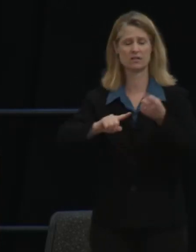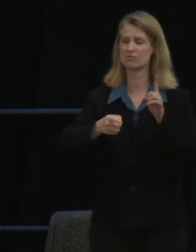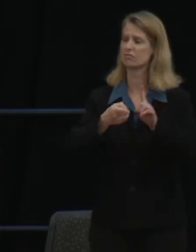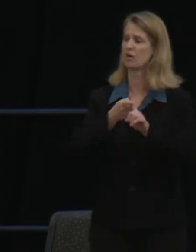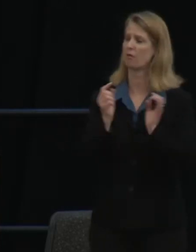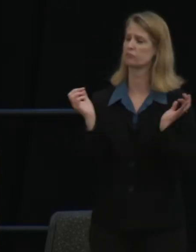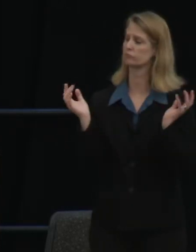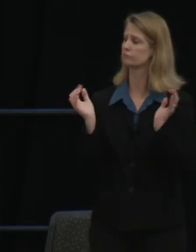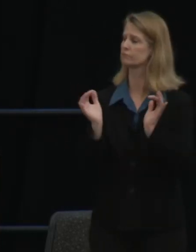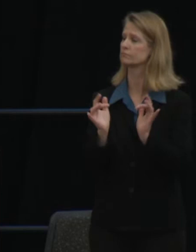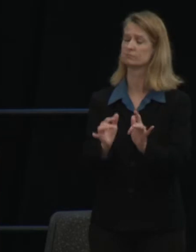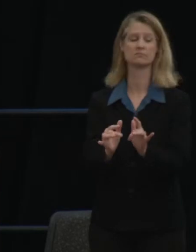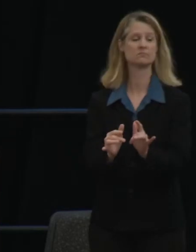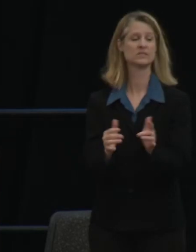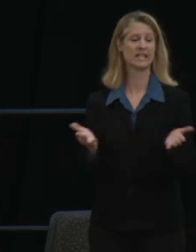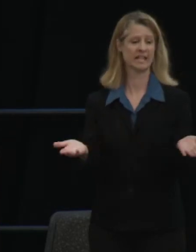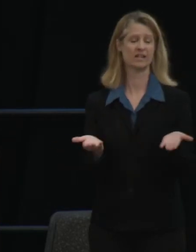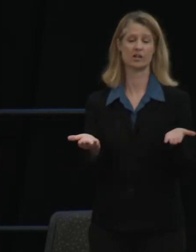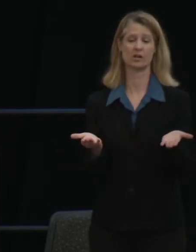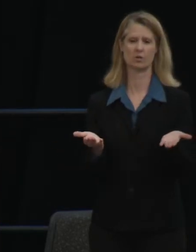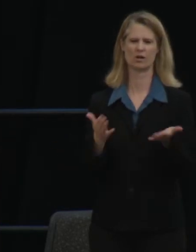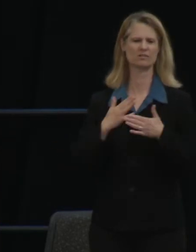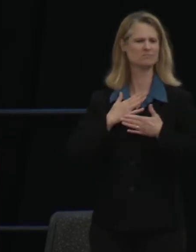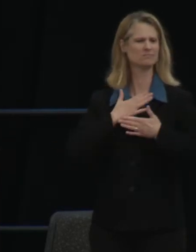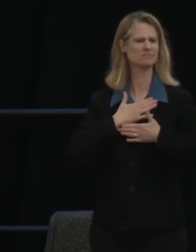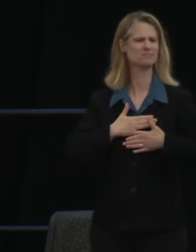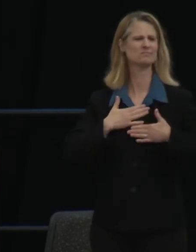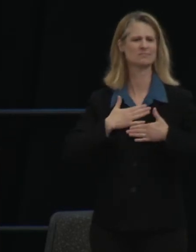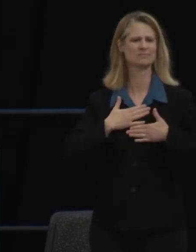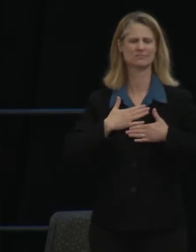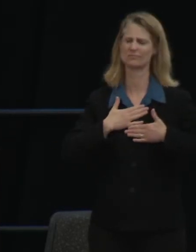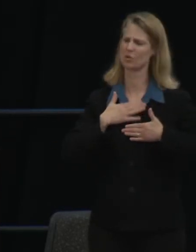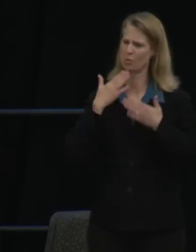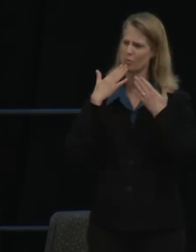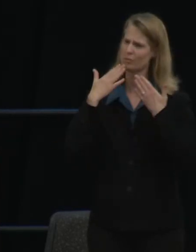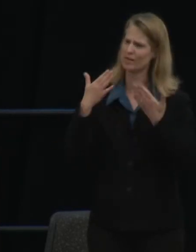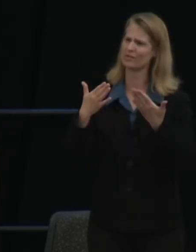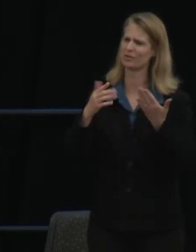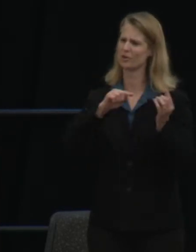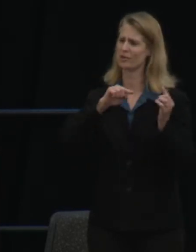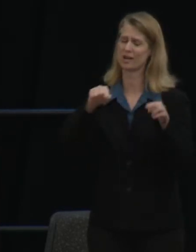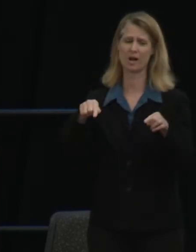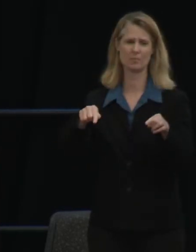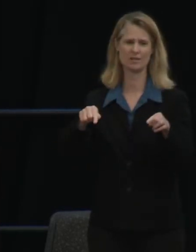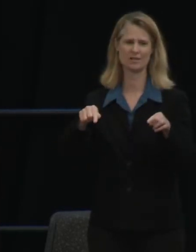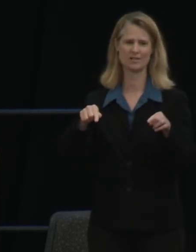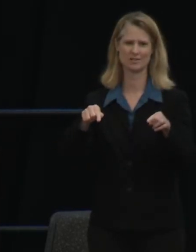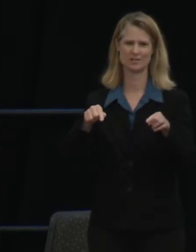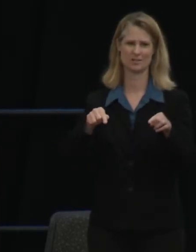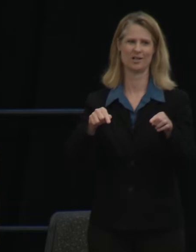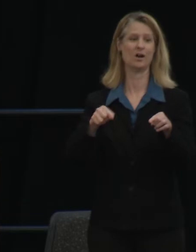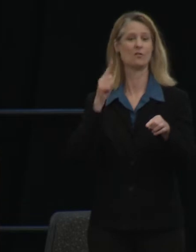We are so pleased to have you with us, to bear witness to this milestone achievement